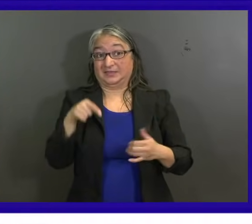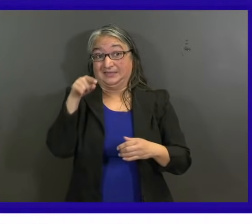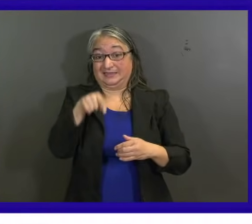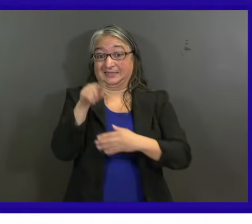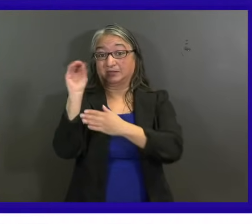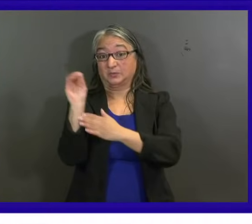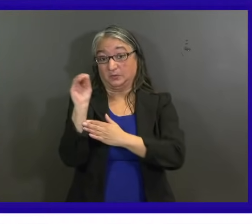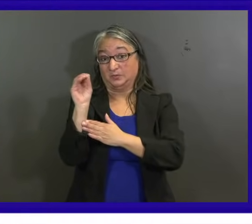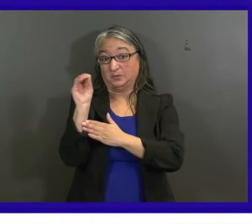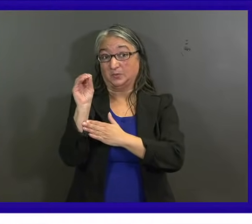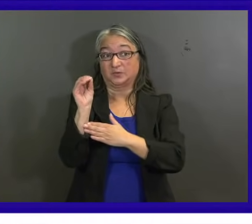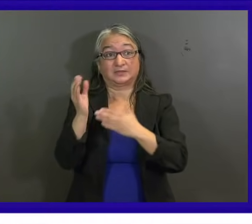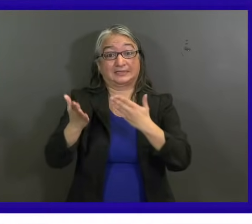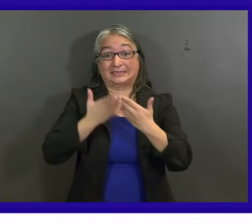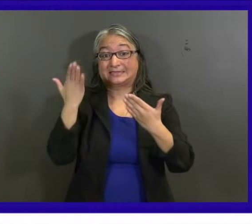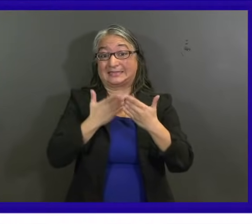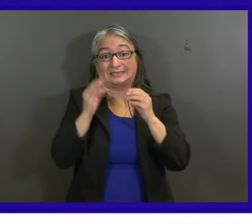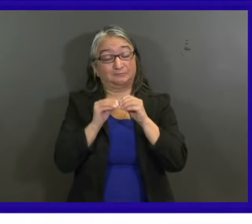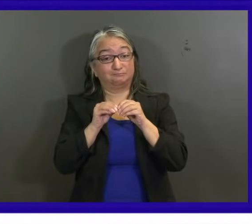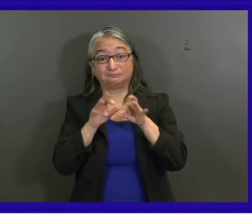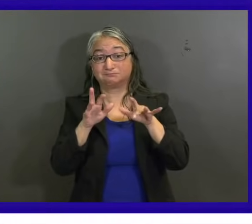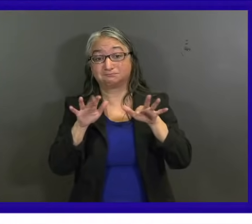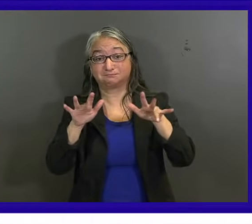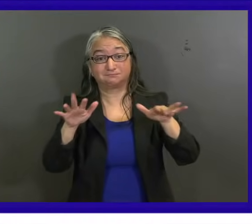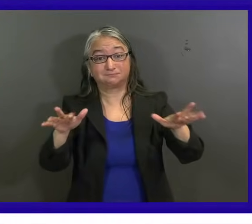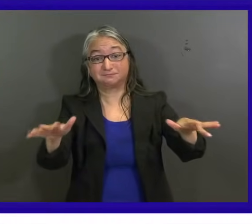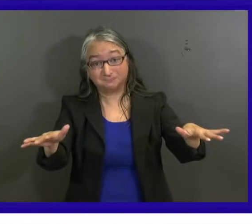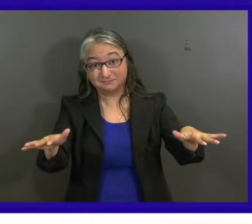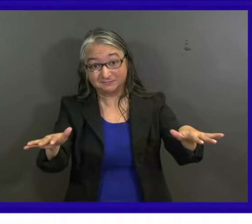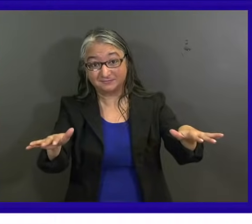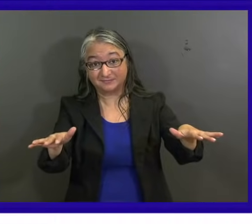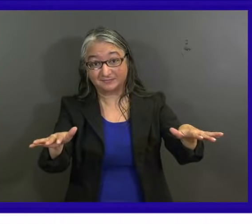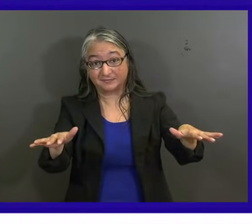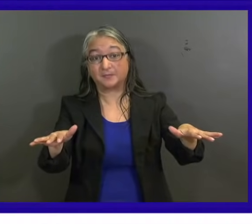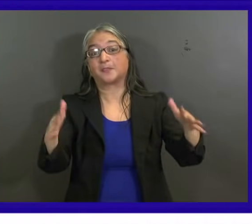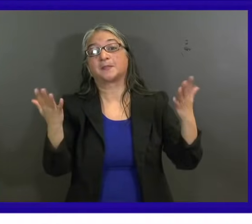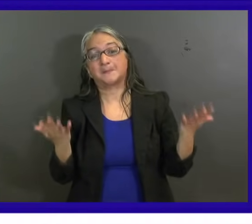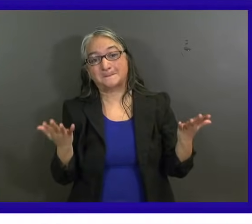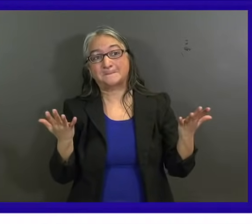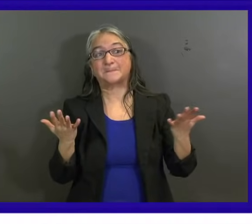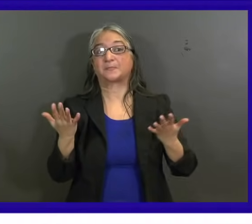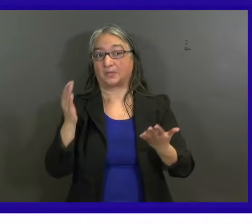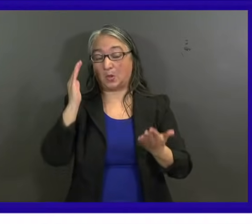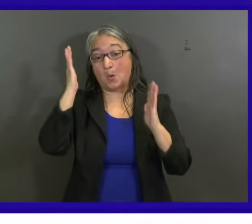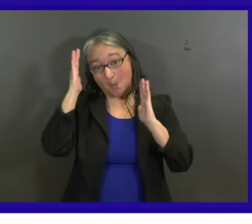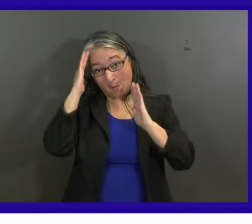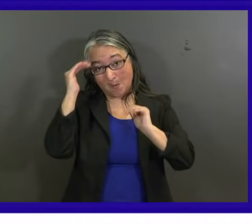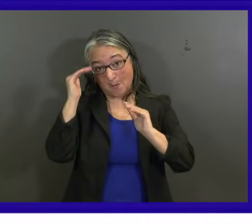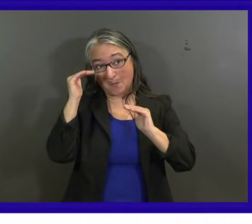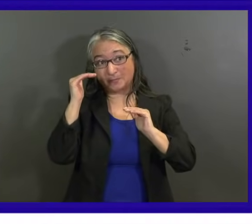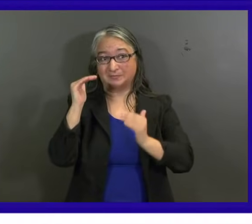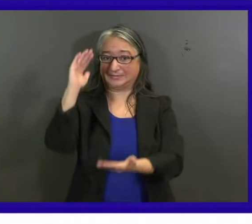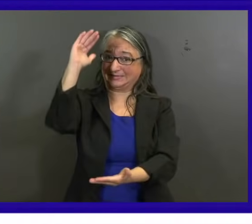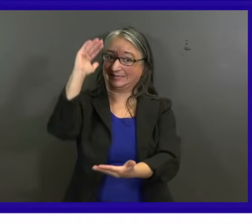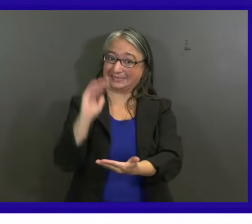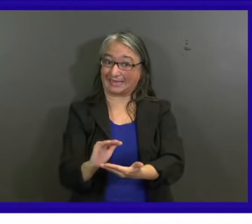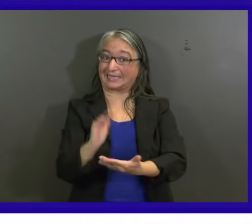it would have to be very very significantly less severe for this not to be a threat to us